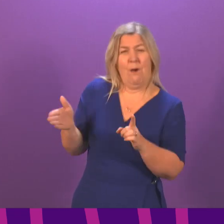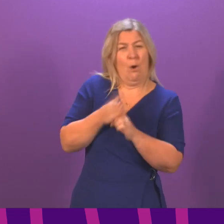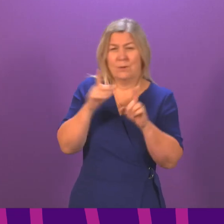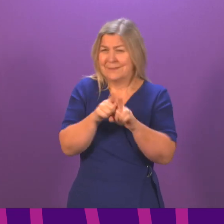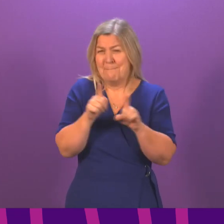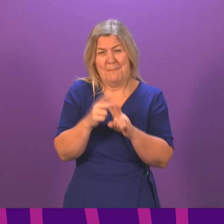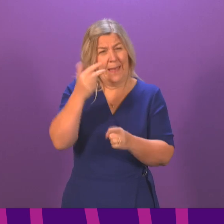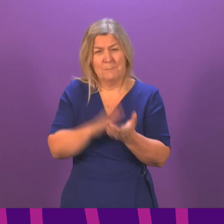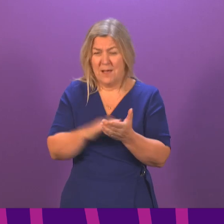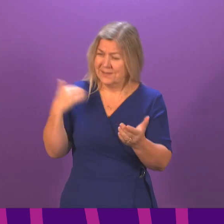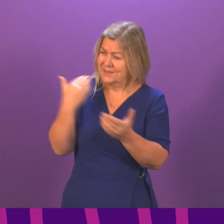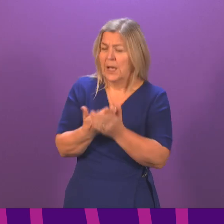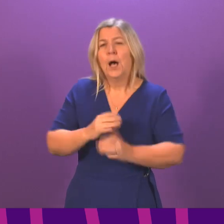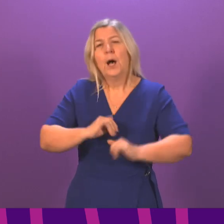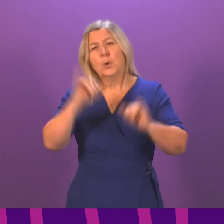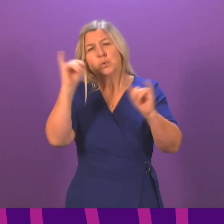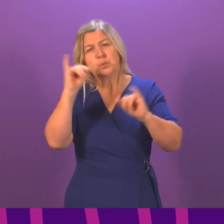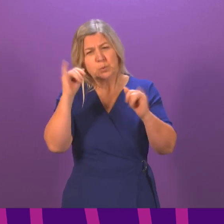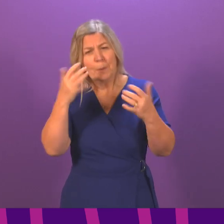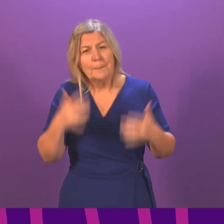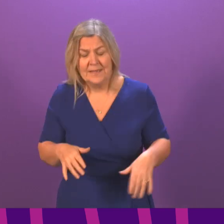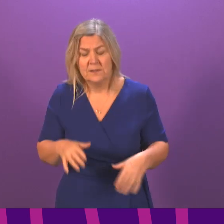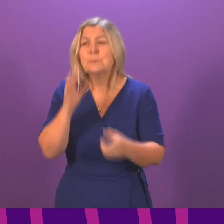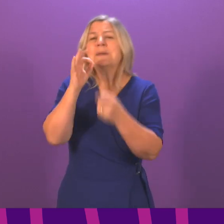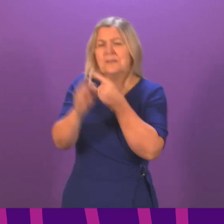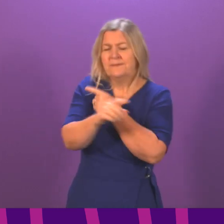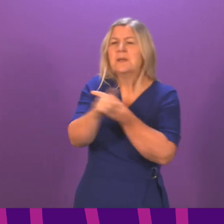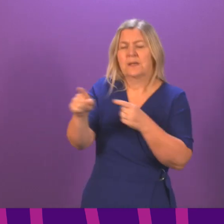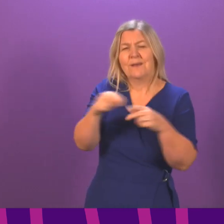that is particularly true of people who have loved ones in care homes. Willie Rennie is